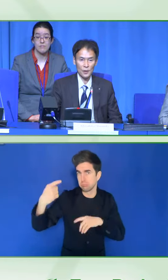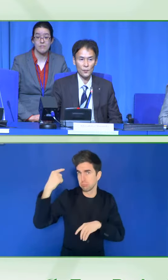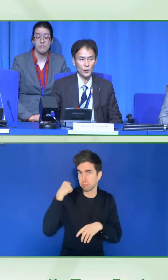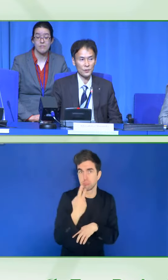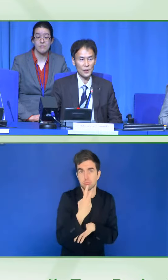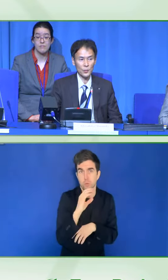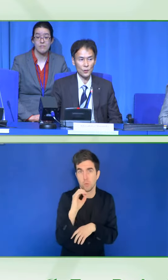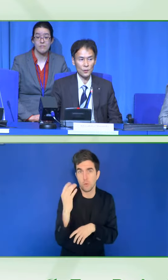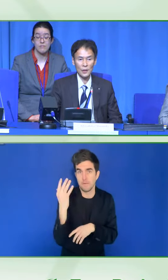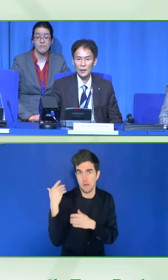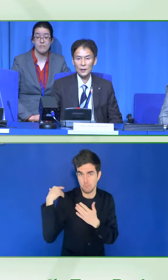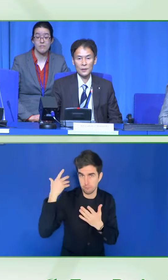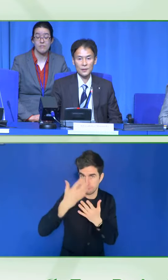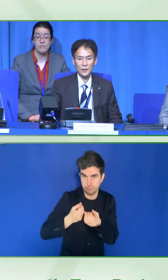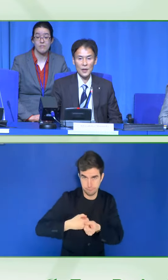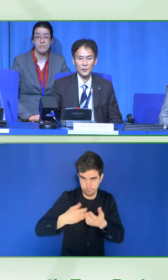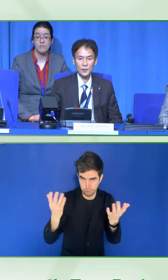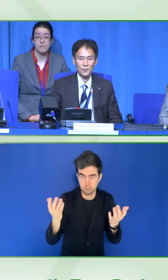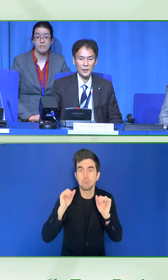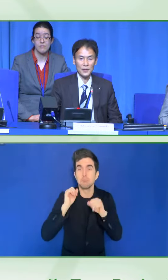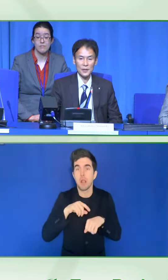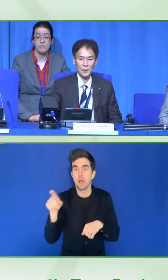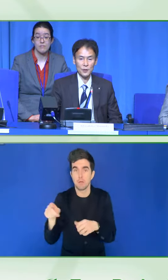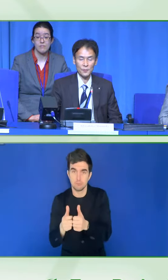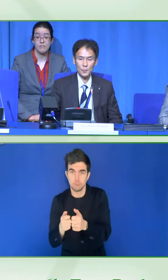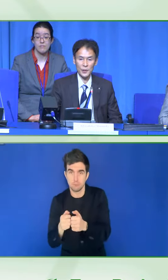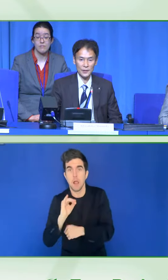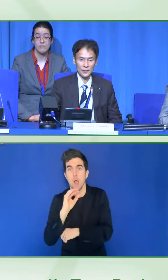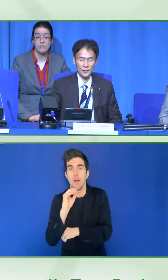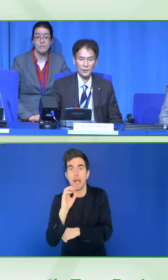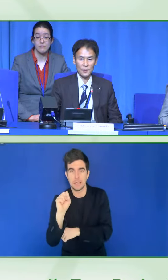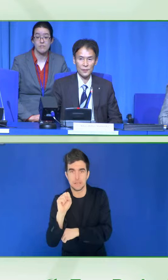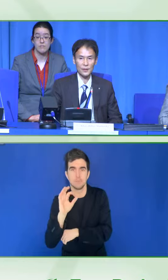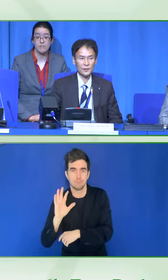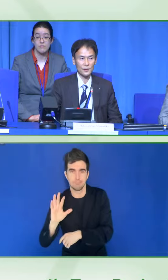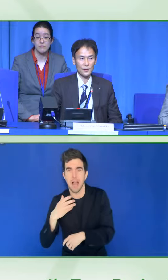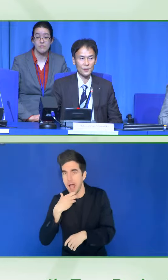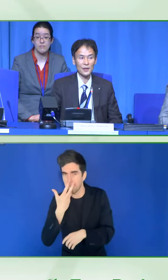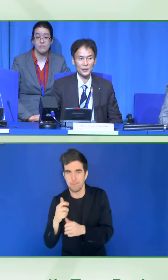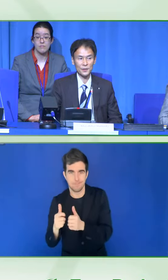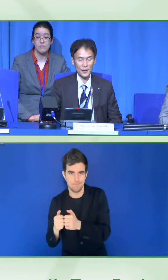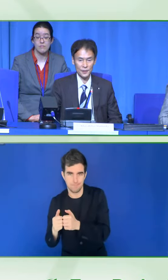They see these images like this.